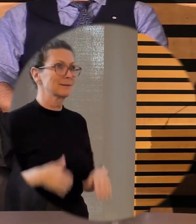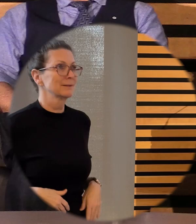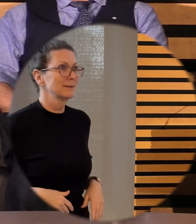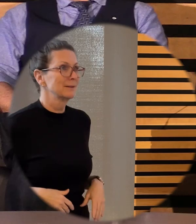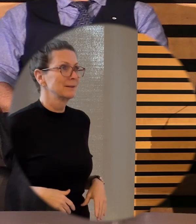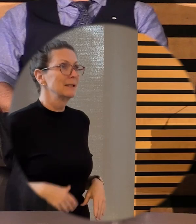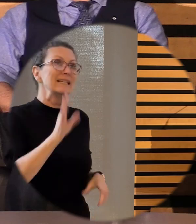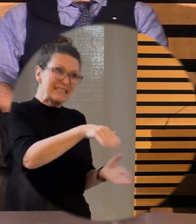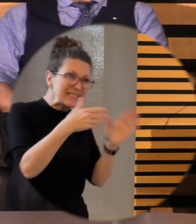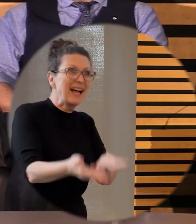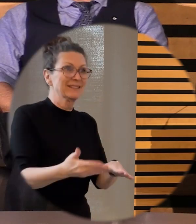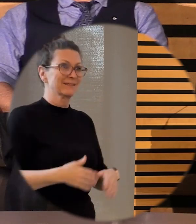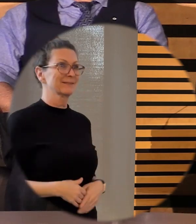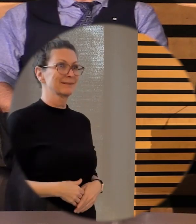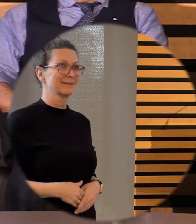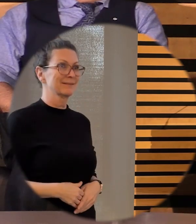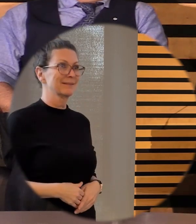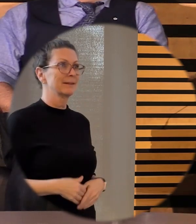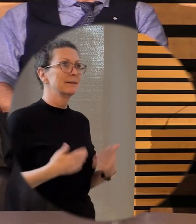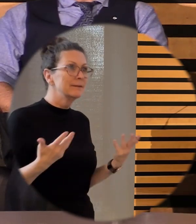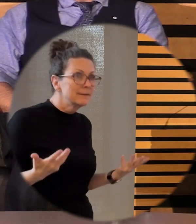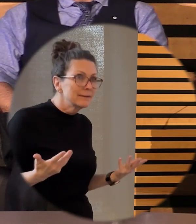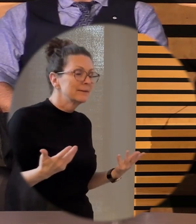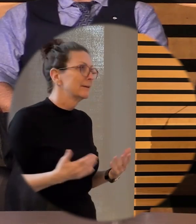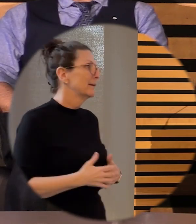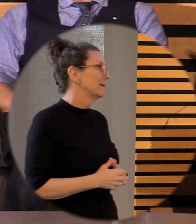or Brian Sinclair. We don't need celebration of life. We need to start addressing things.